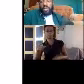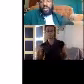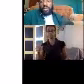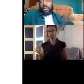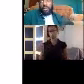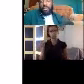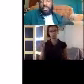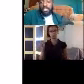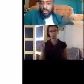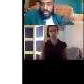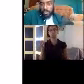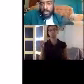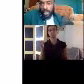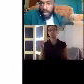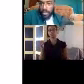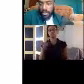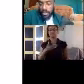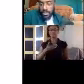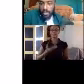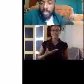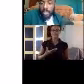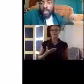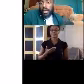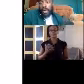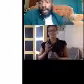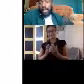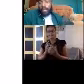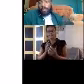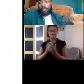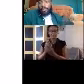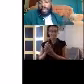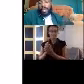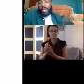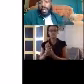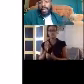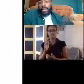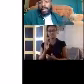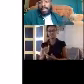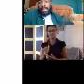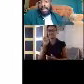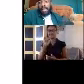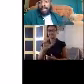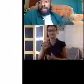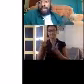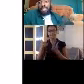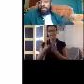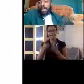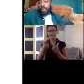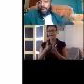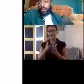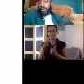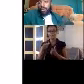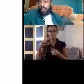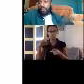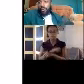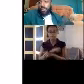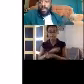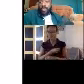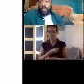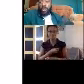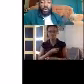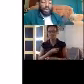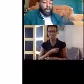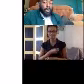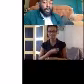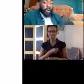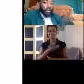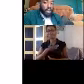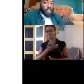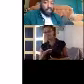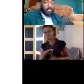zero sum game, so to speak. And despite what folks might, what your organization might